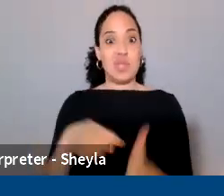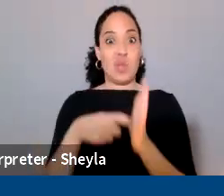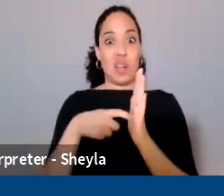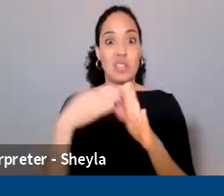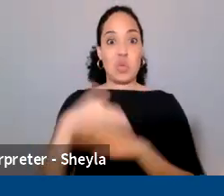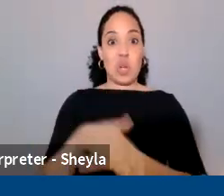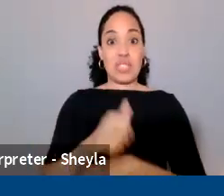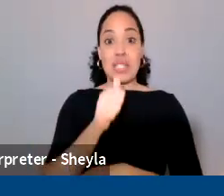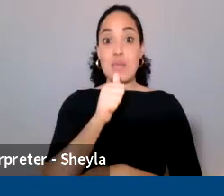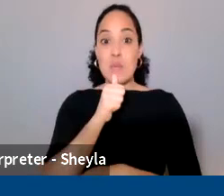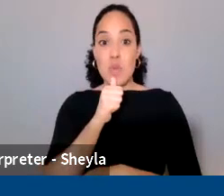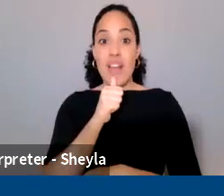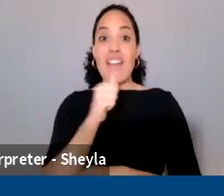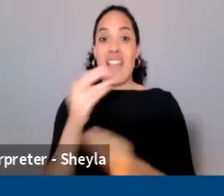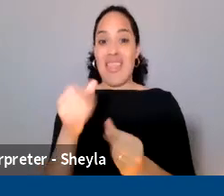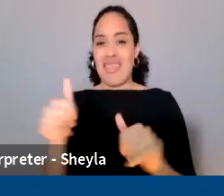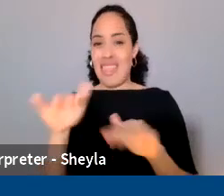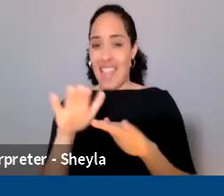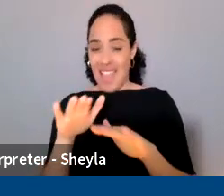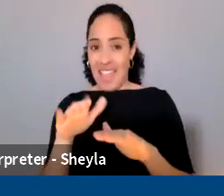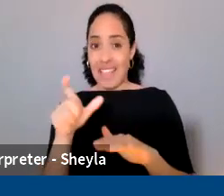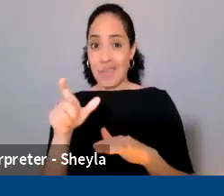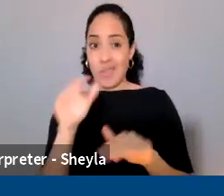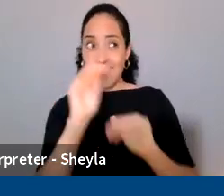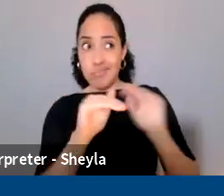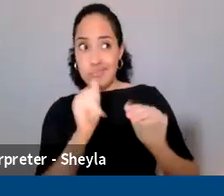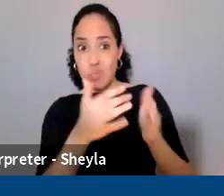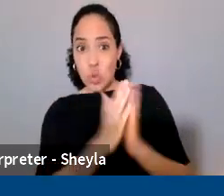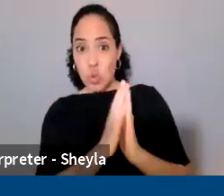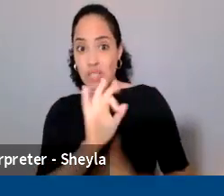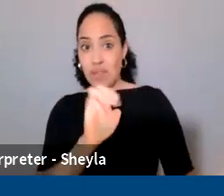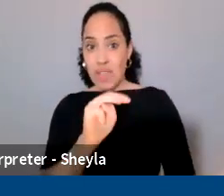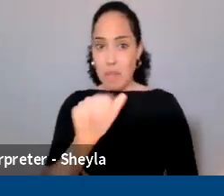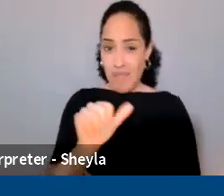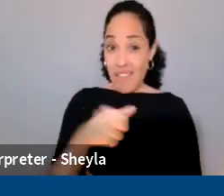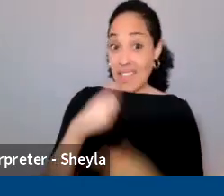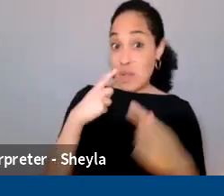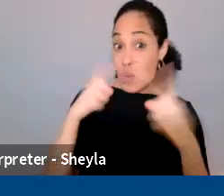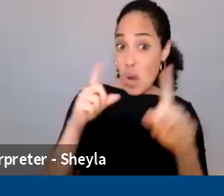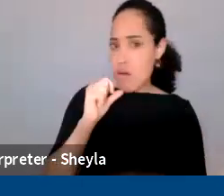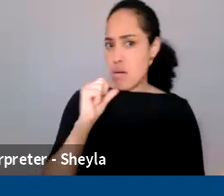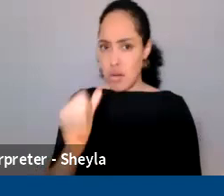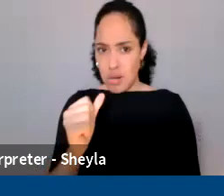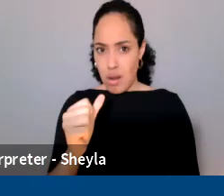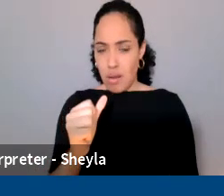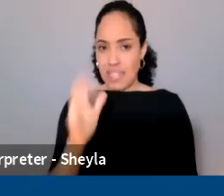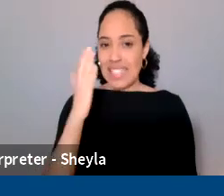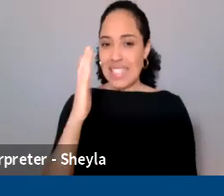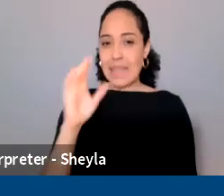did anything come of that and it looks like Eric took a first stab at uh answering that question